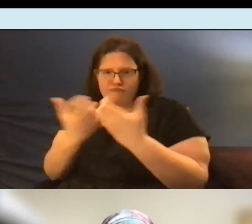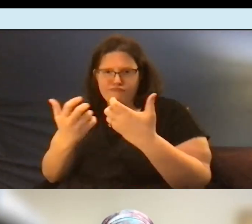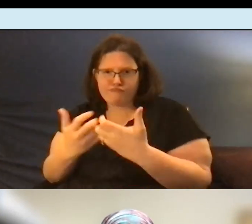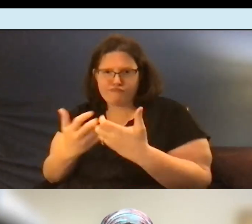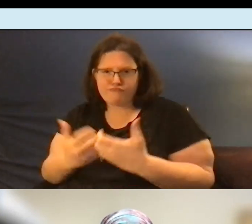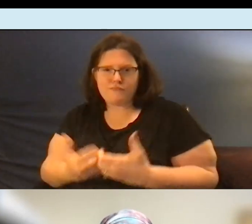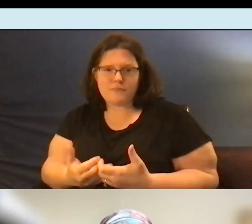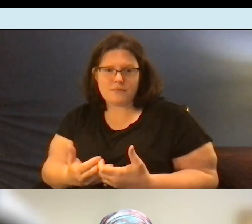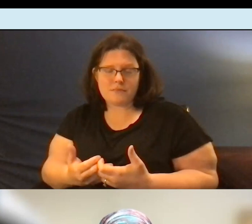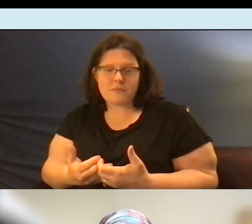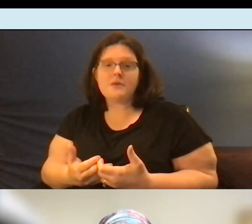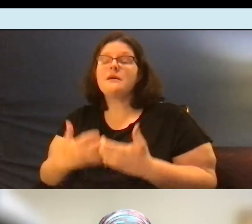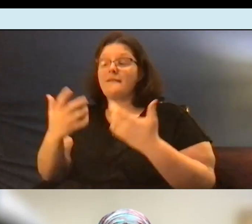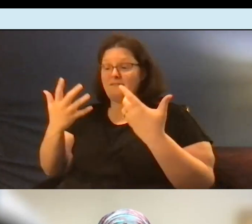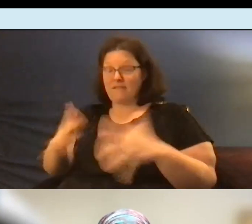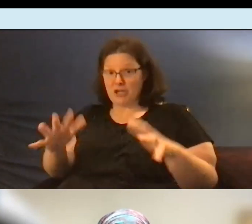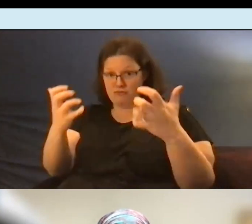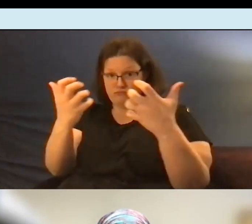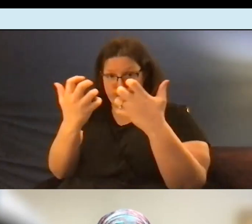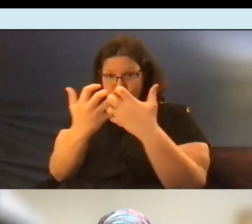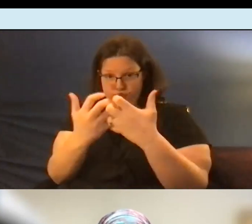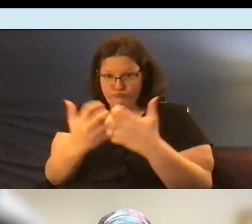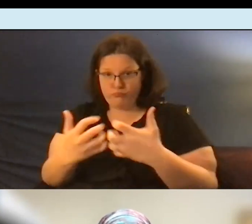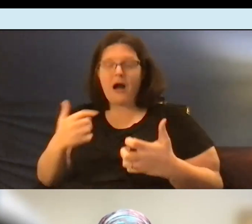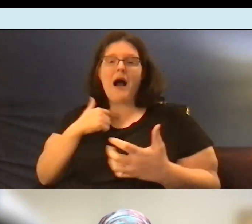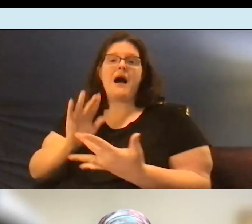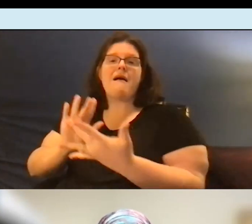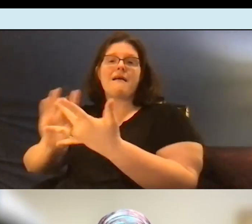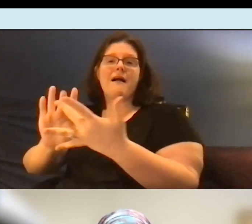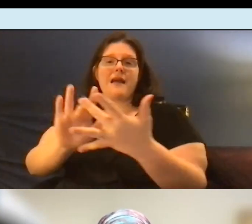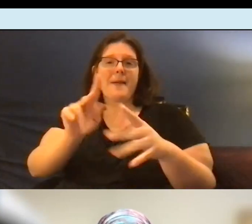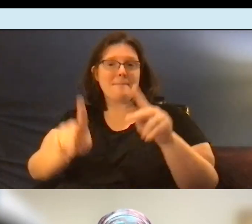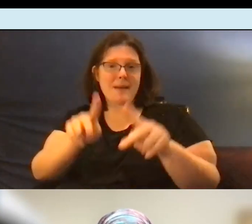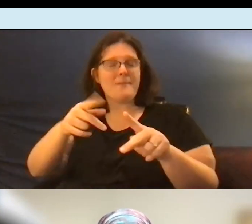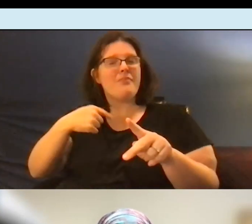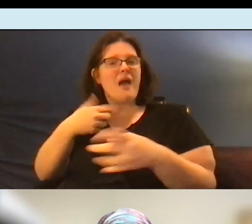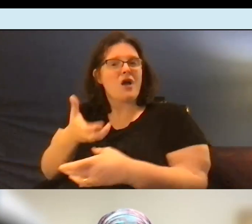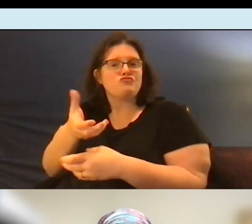and then once I did that, I started reaching out to the people in my life that I trusted to kind of